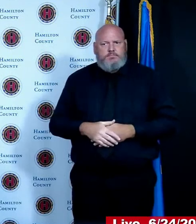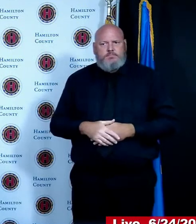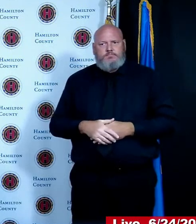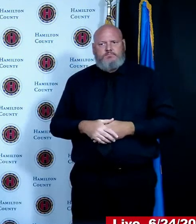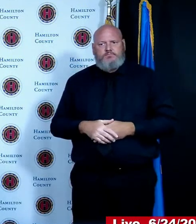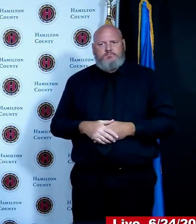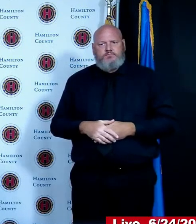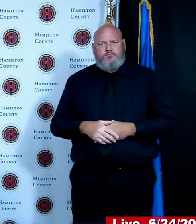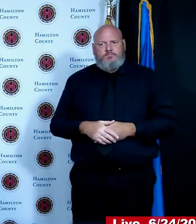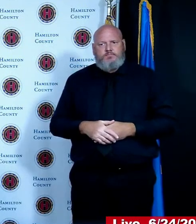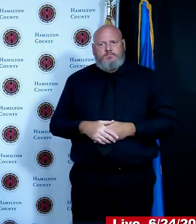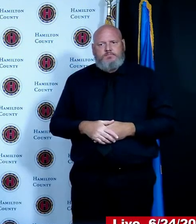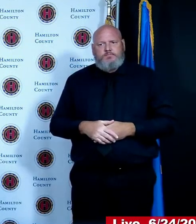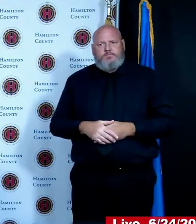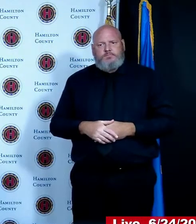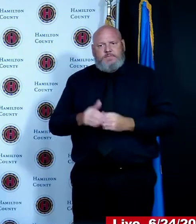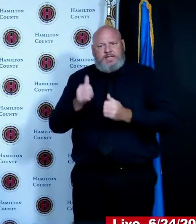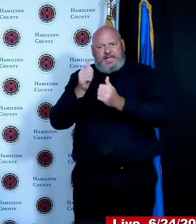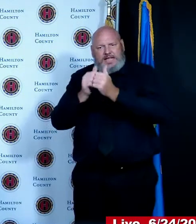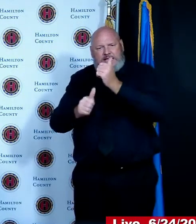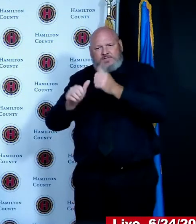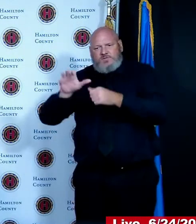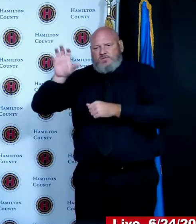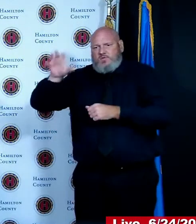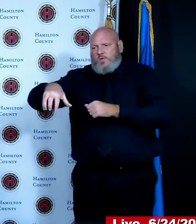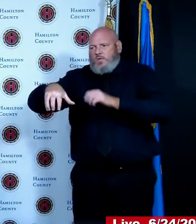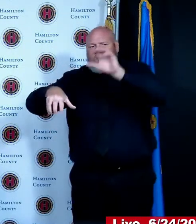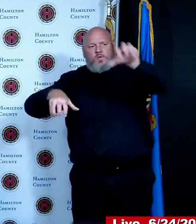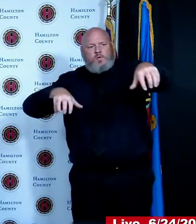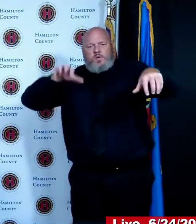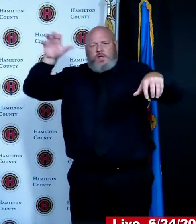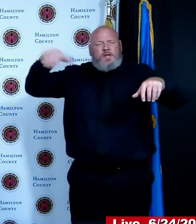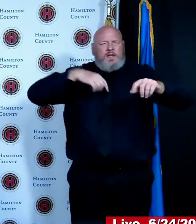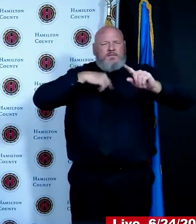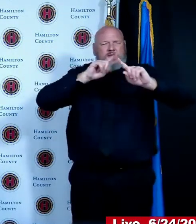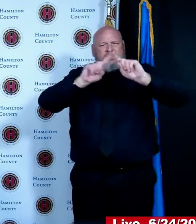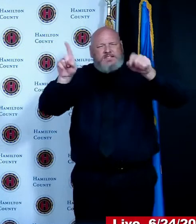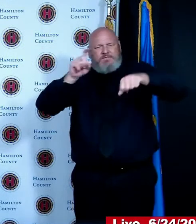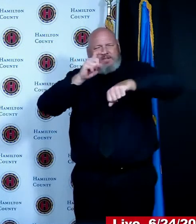different hours some of them are free some of them are not so as you click on